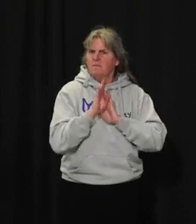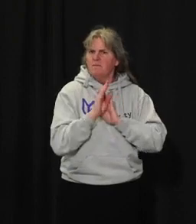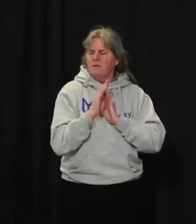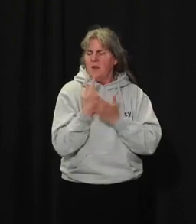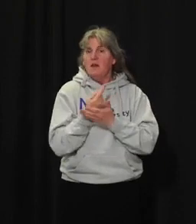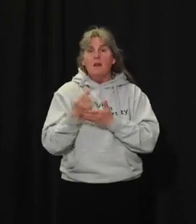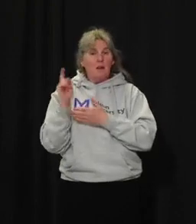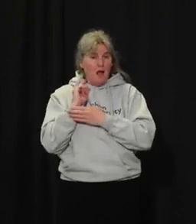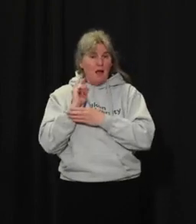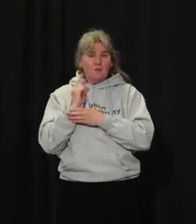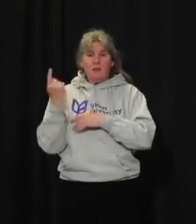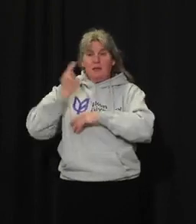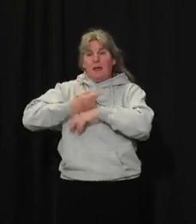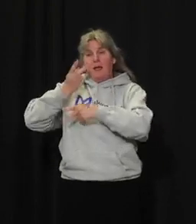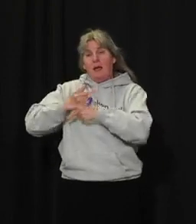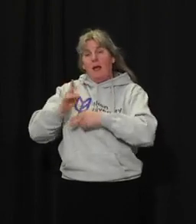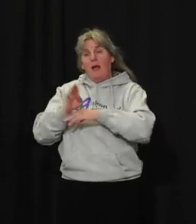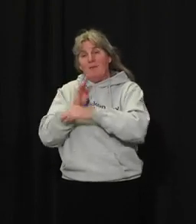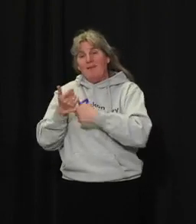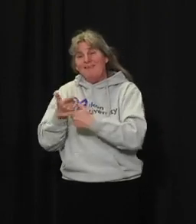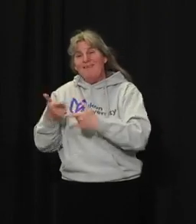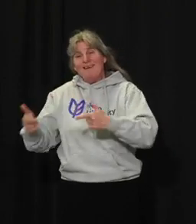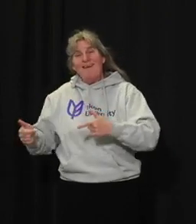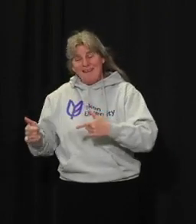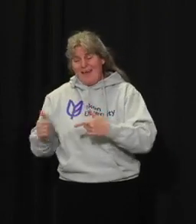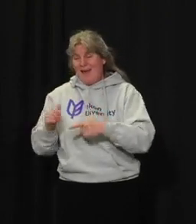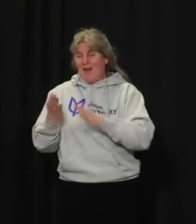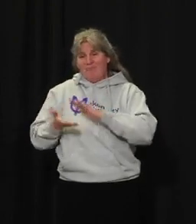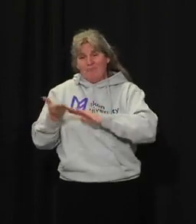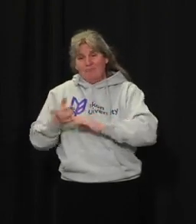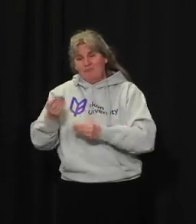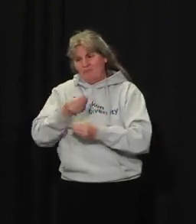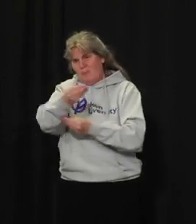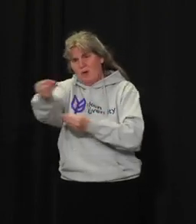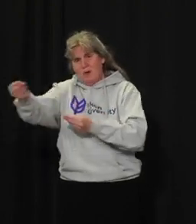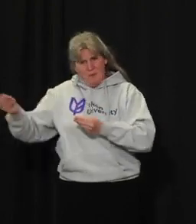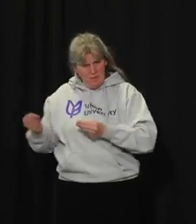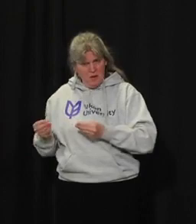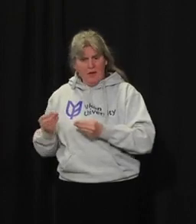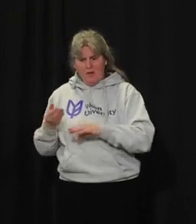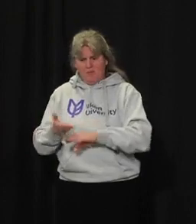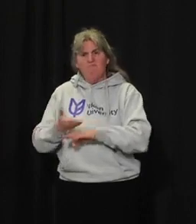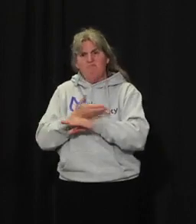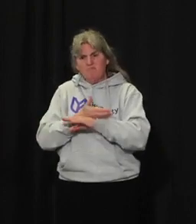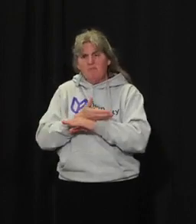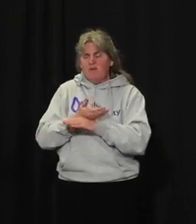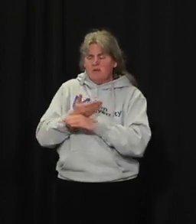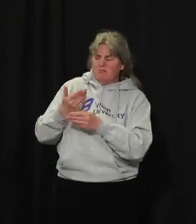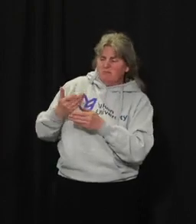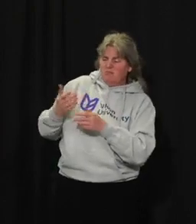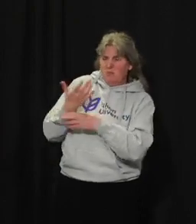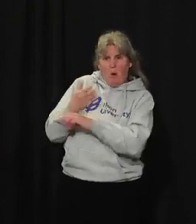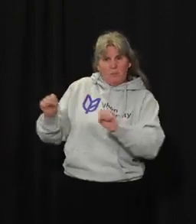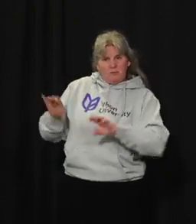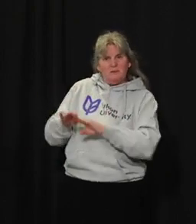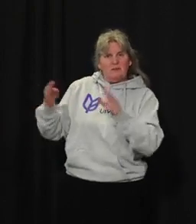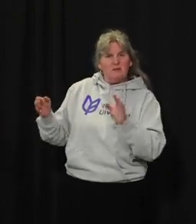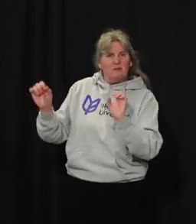were updated last week and provided to business operators and owners. With these revised guidelines,